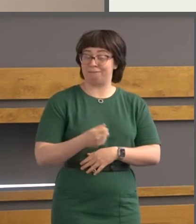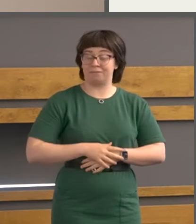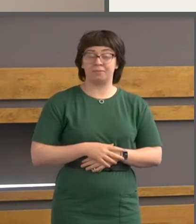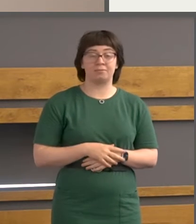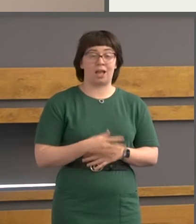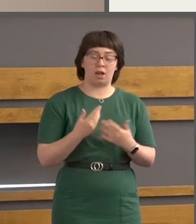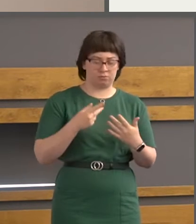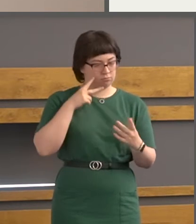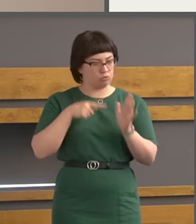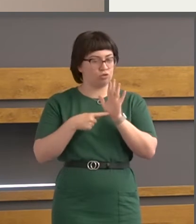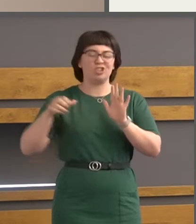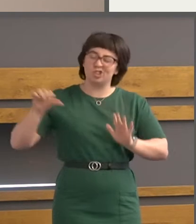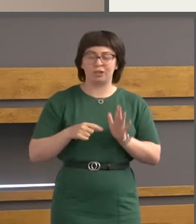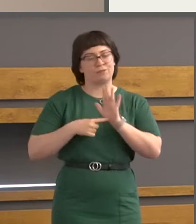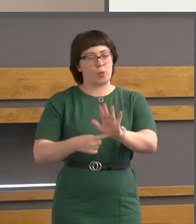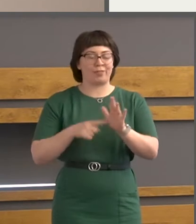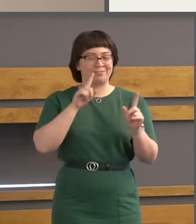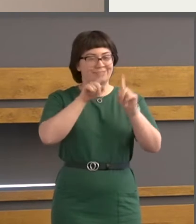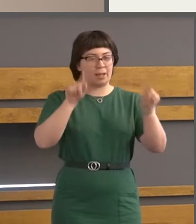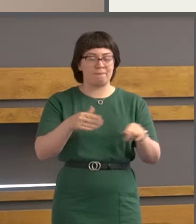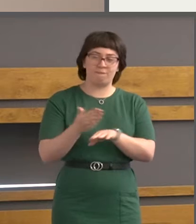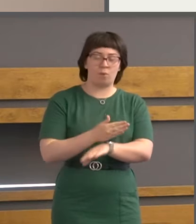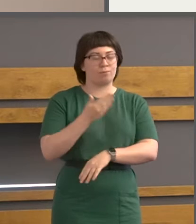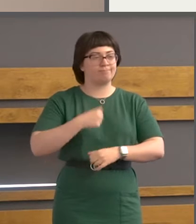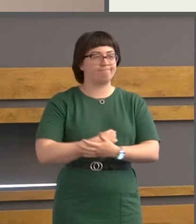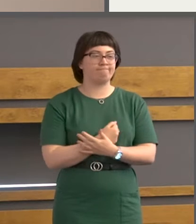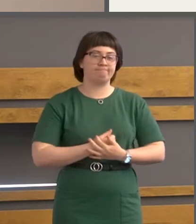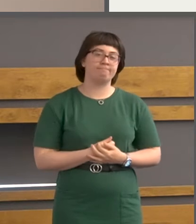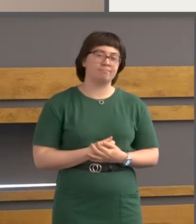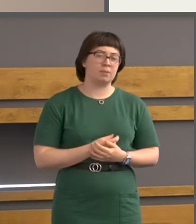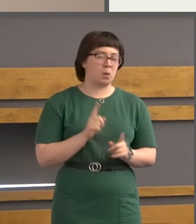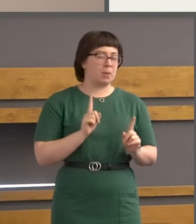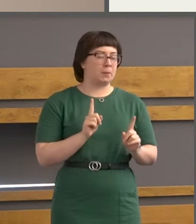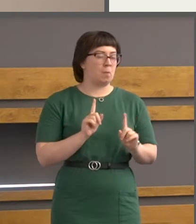when I had the opportunity to, but I didn't. What's so sort of spooky or serendipitous